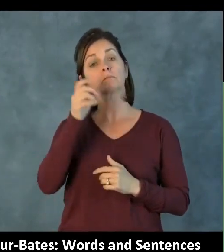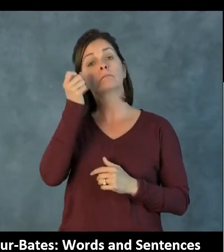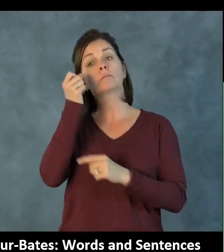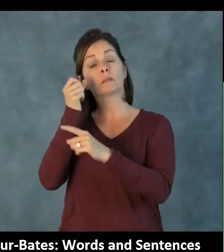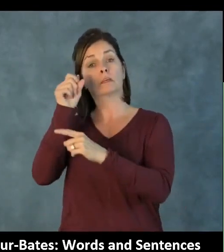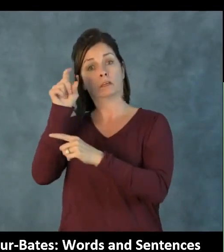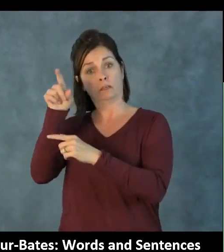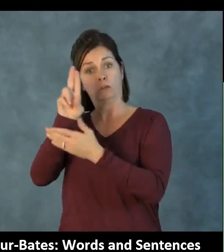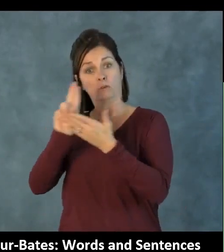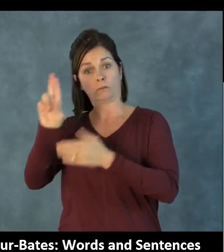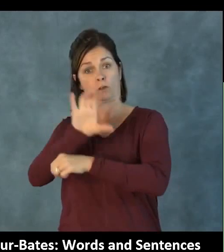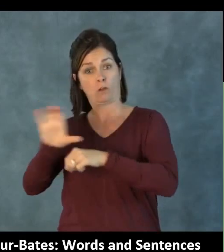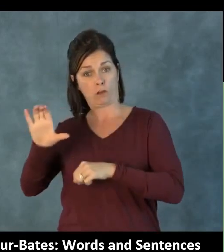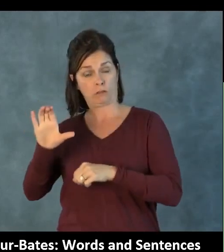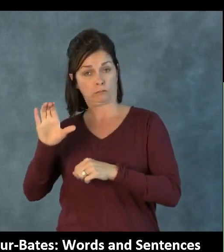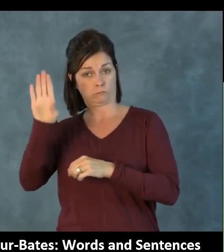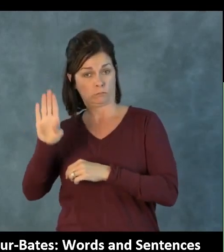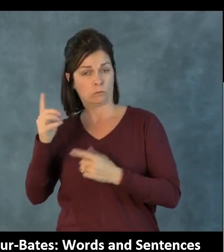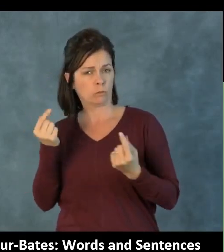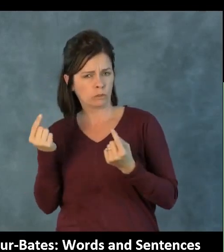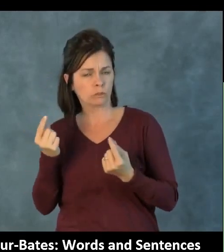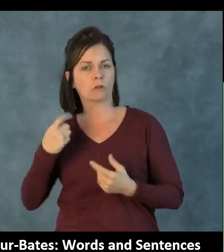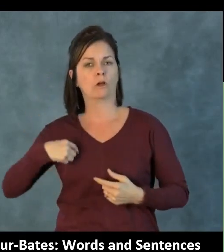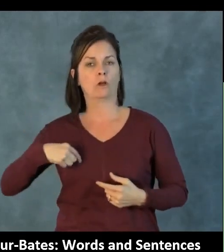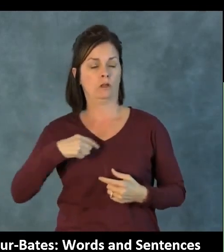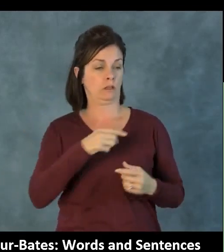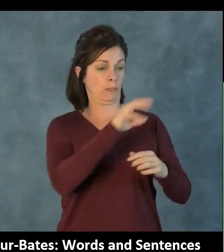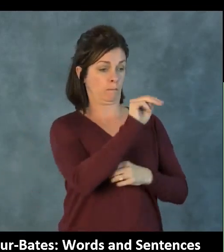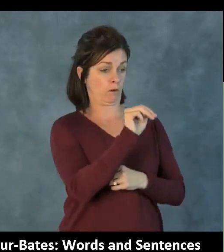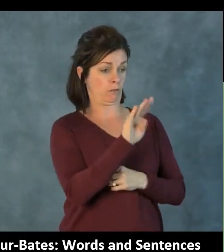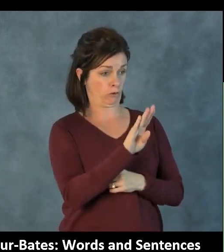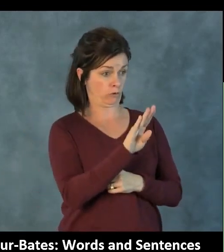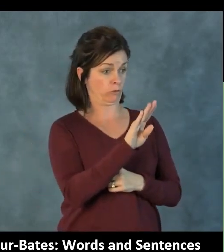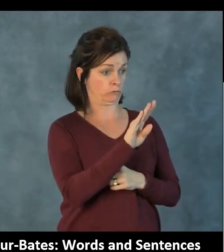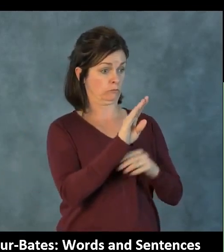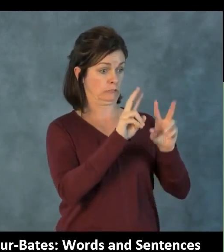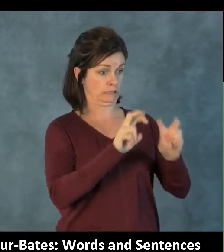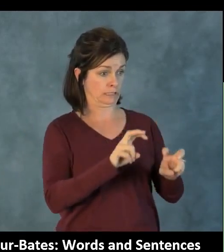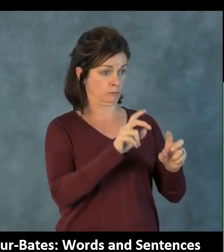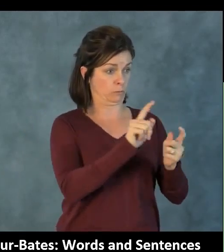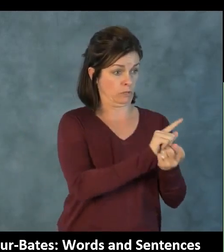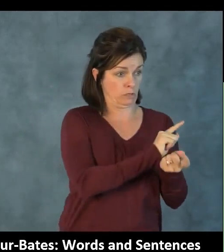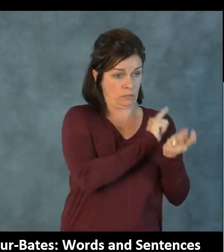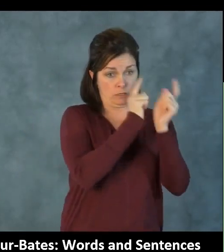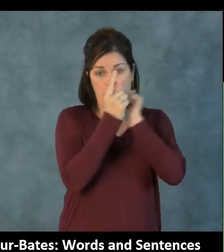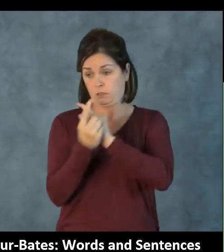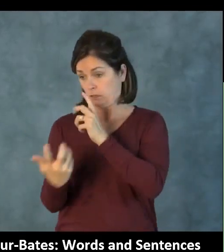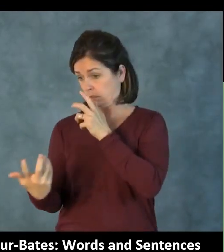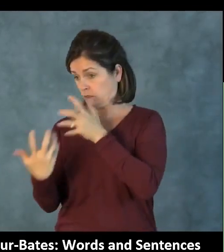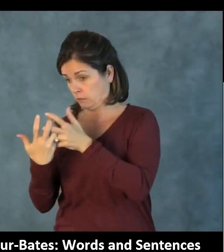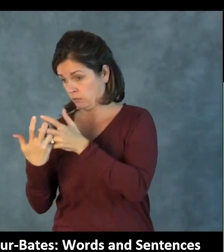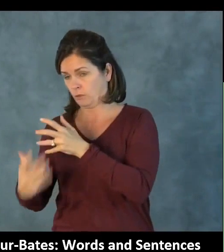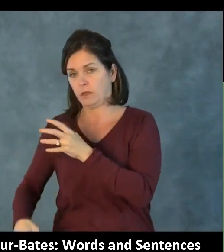we've adapted MacArthur, so that a sign column is available for parents to check.